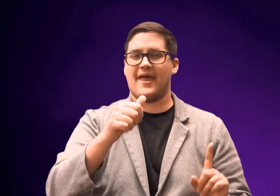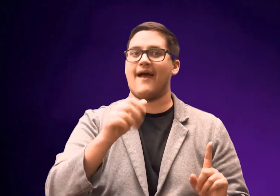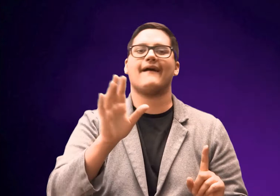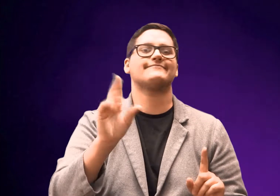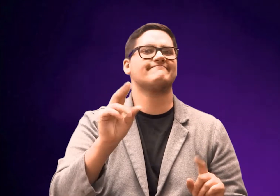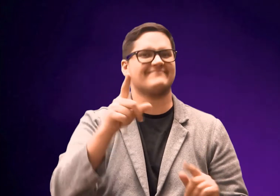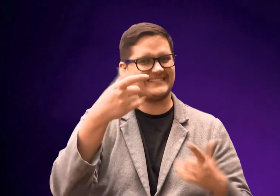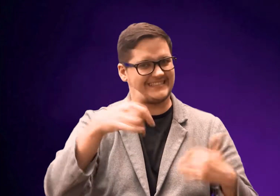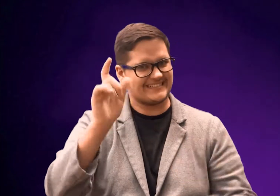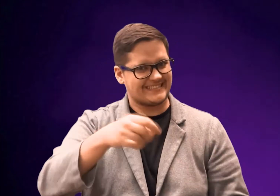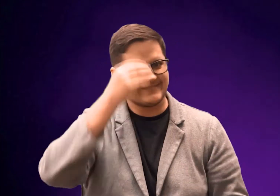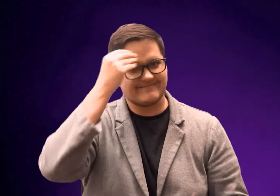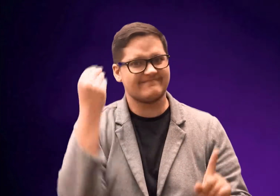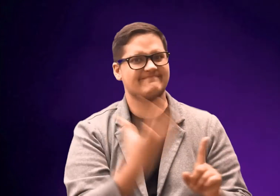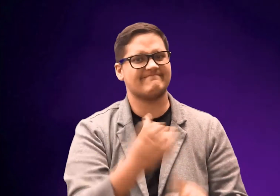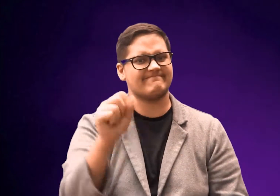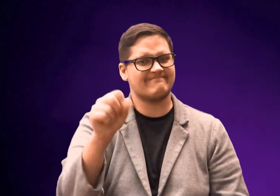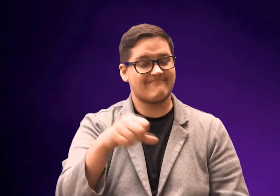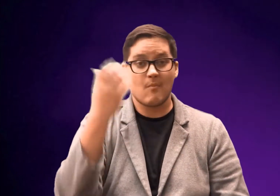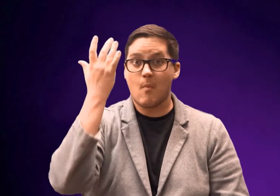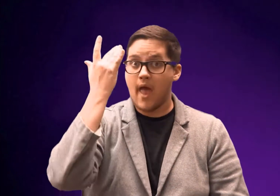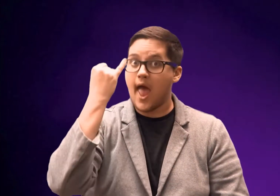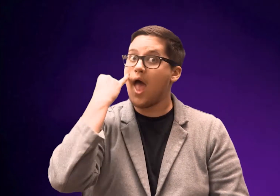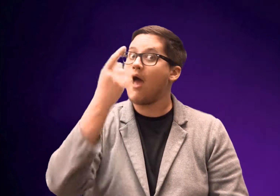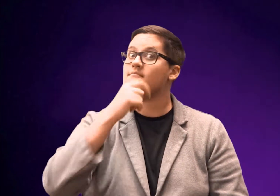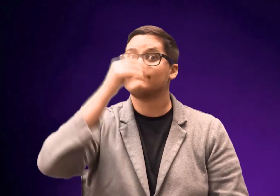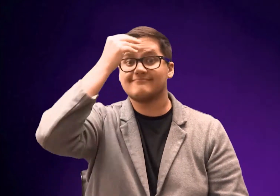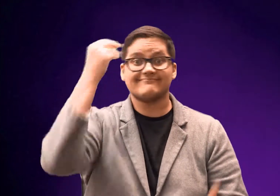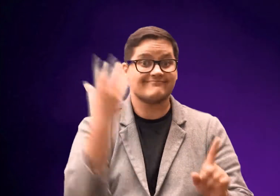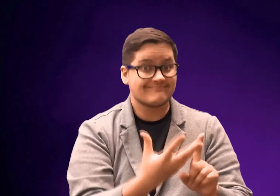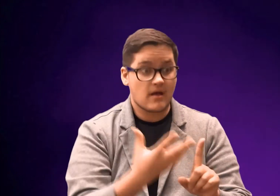No. You still have obligation under the criminal law to disclose your HIV-positive status before having sex.